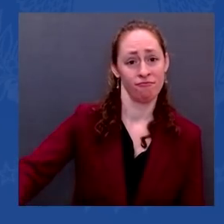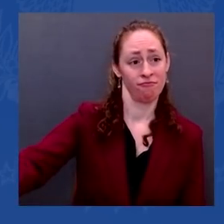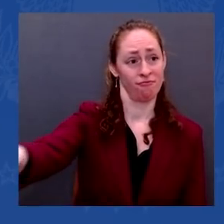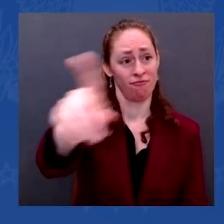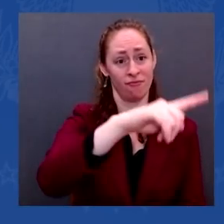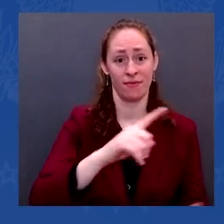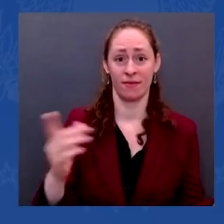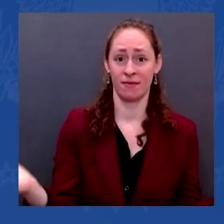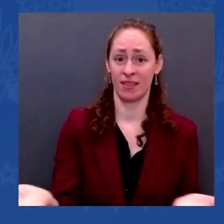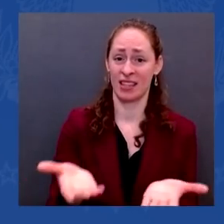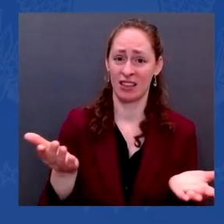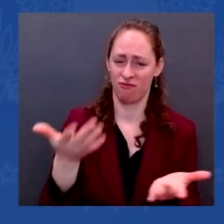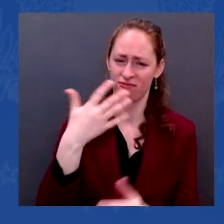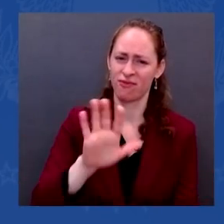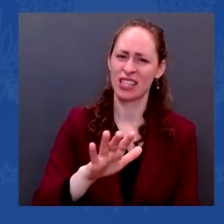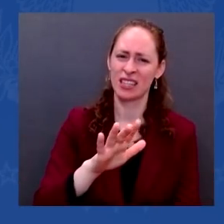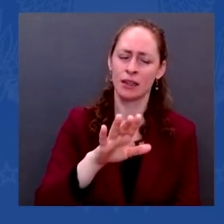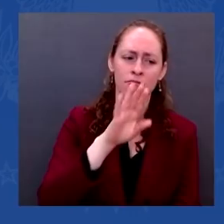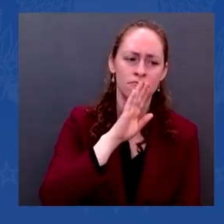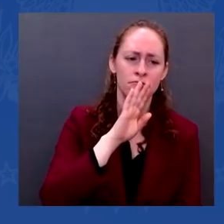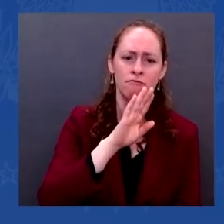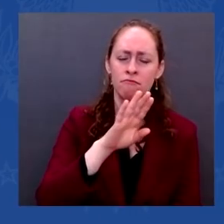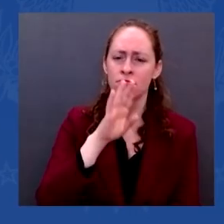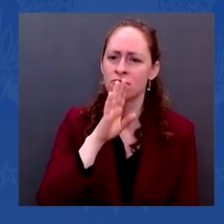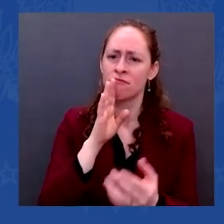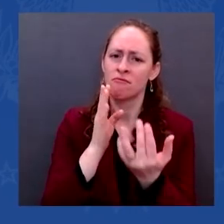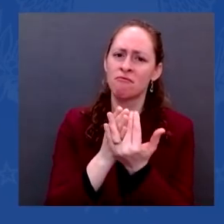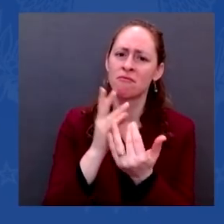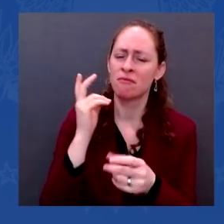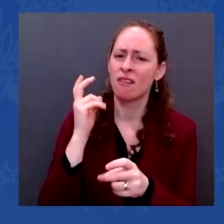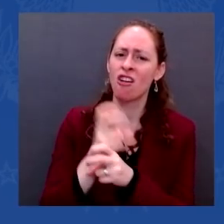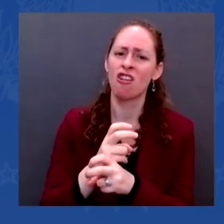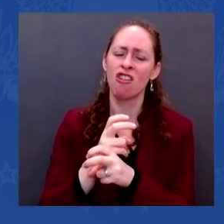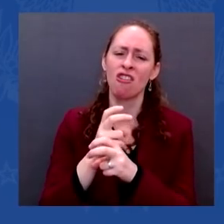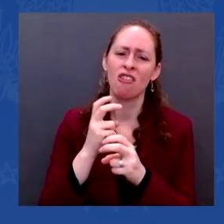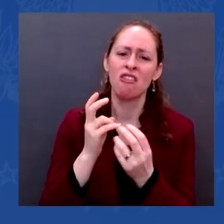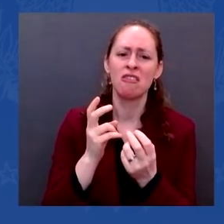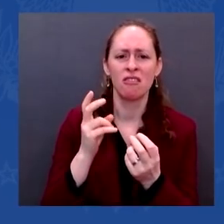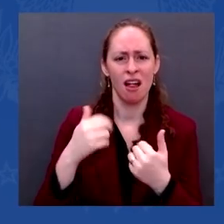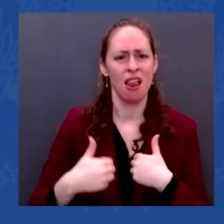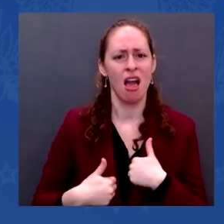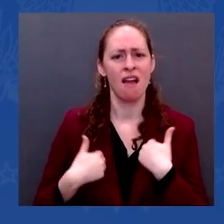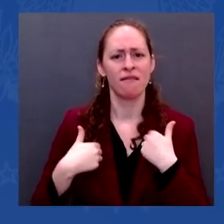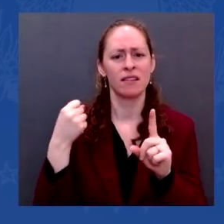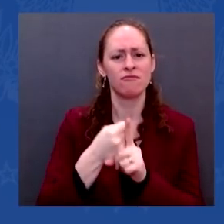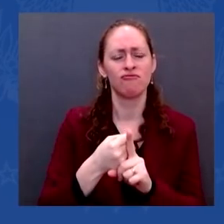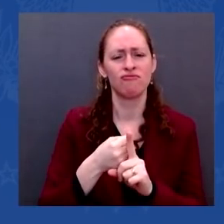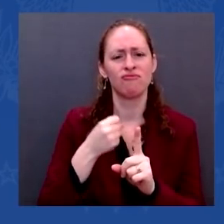And I had an overwhelming advantage, and I mean it sincerely. I had a family that was there for me